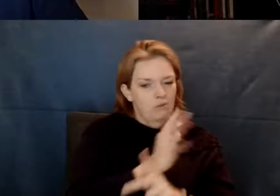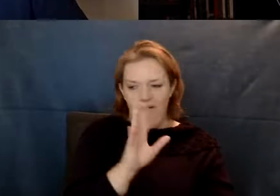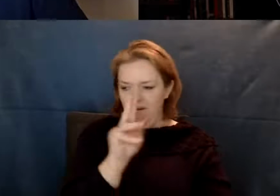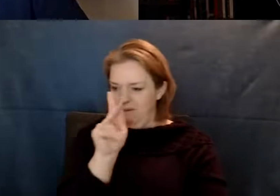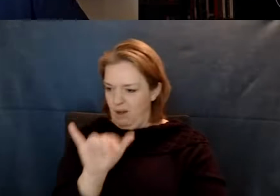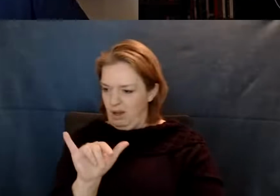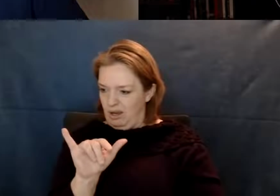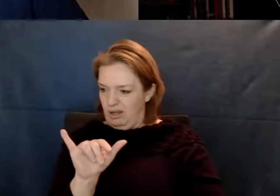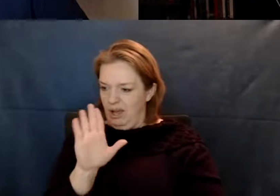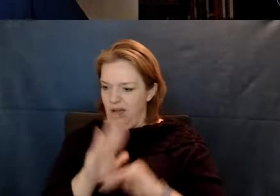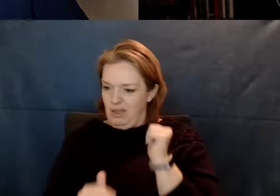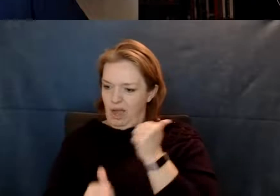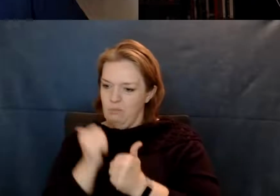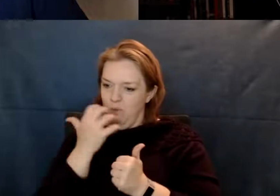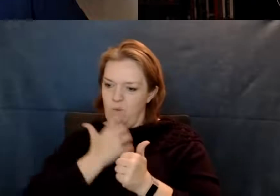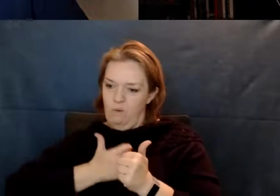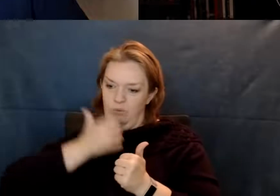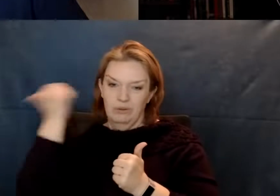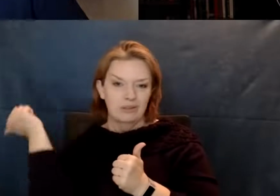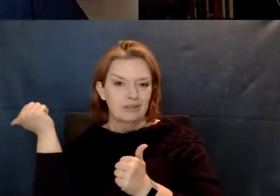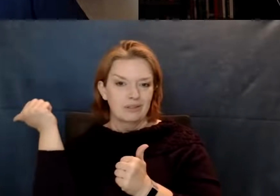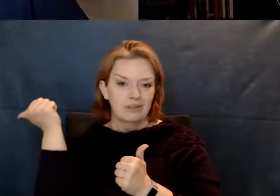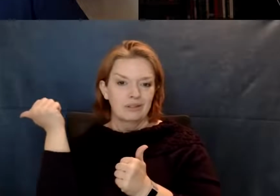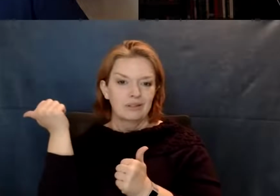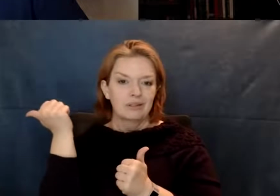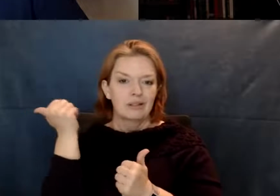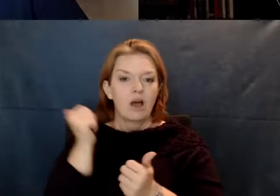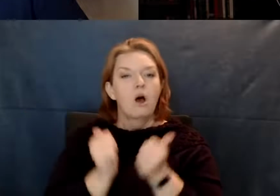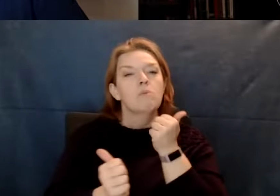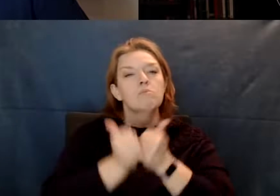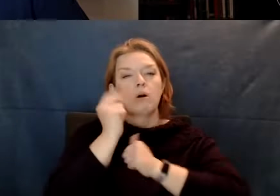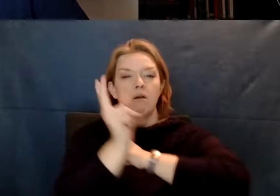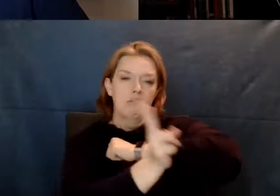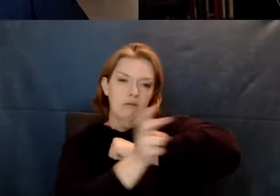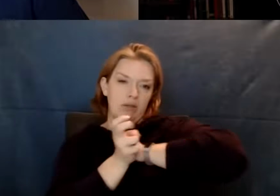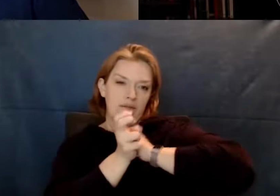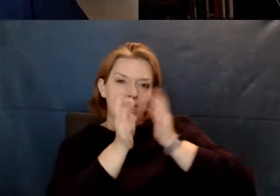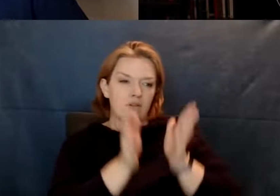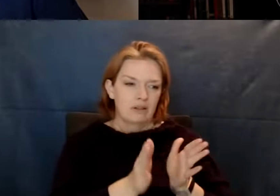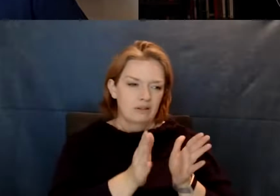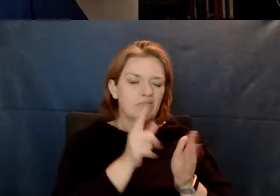than the most oldest The most steveness be the most brokenest